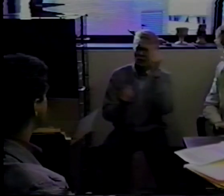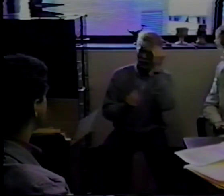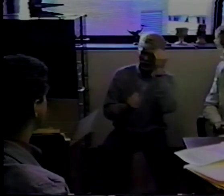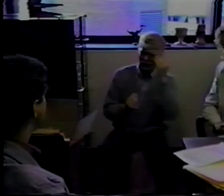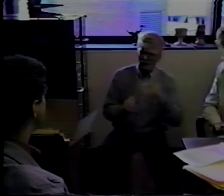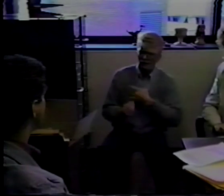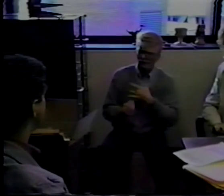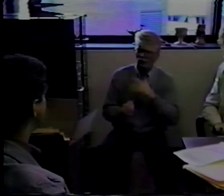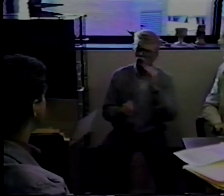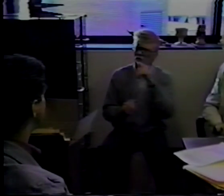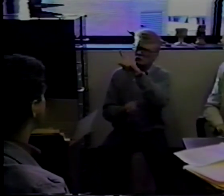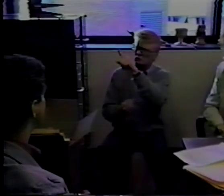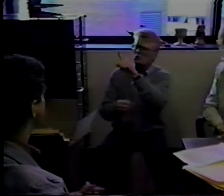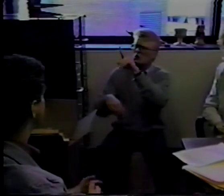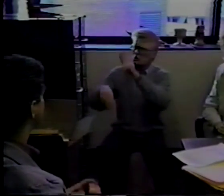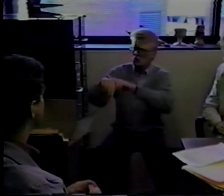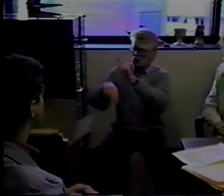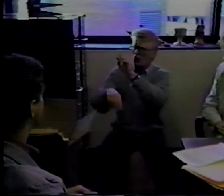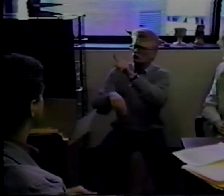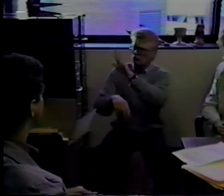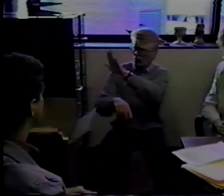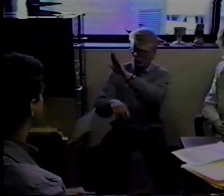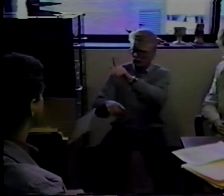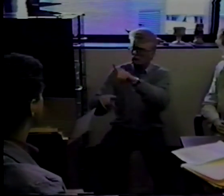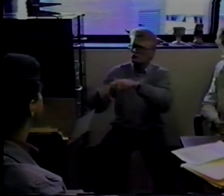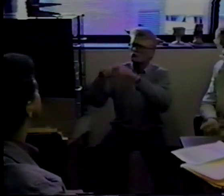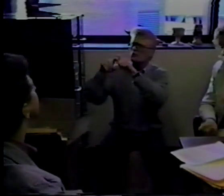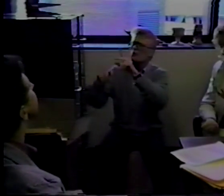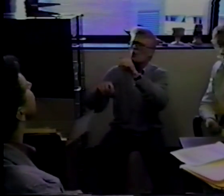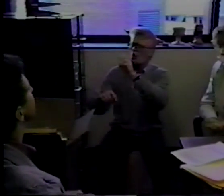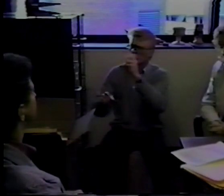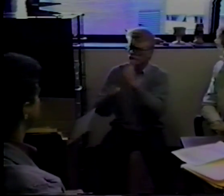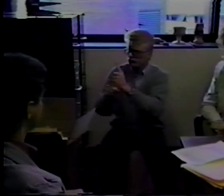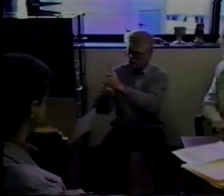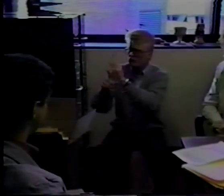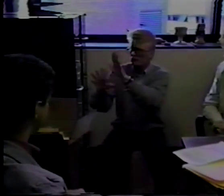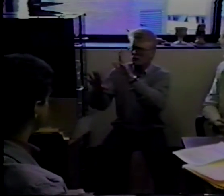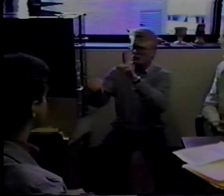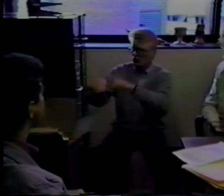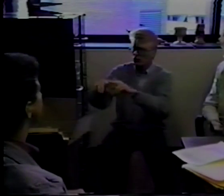national breaks. If Chaffe is correct, and it-- we will be discussing this in class today,